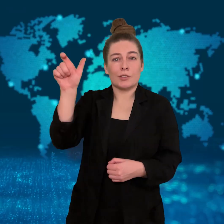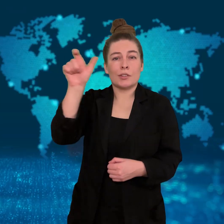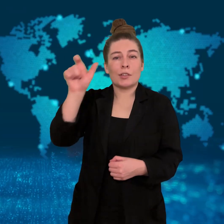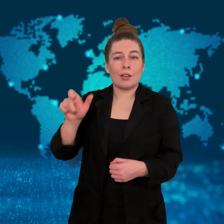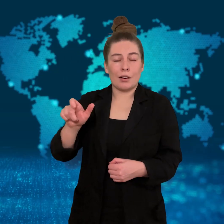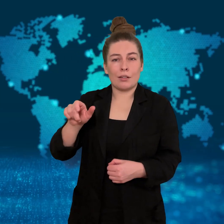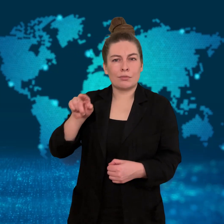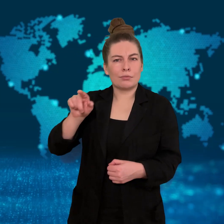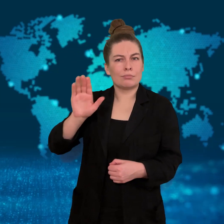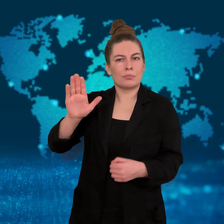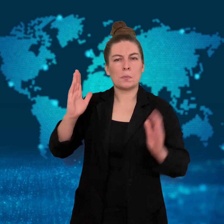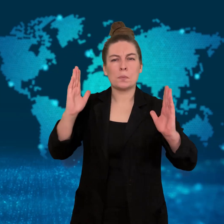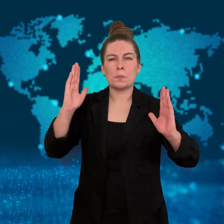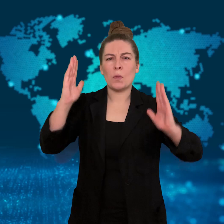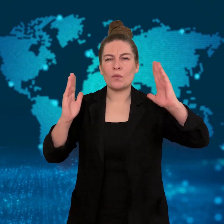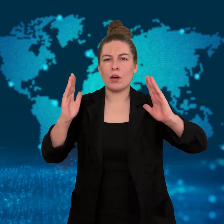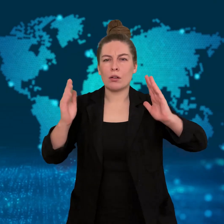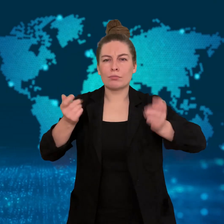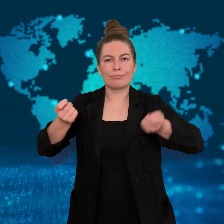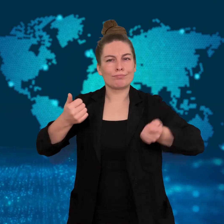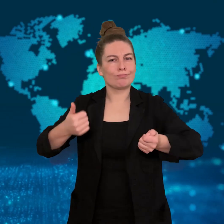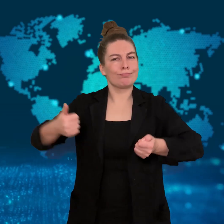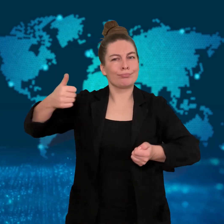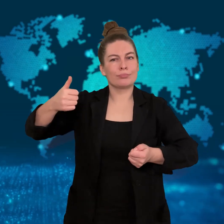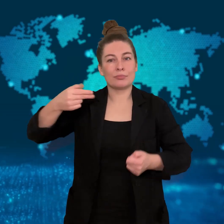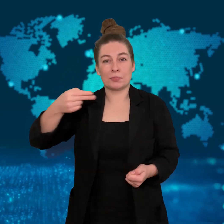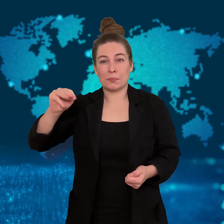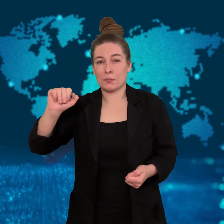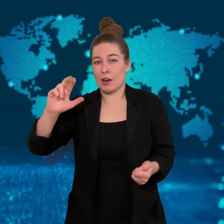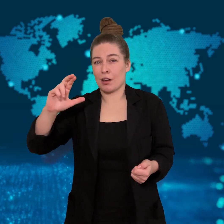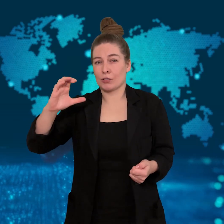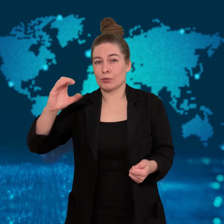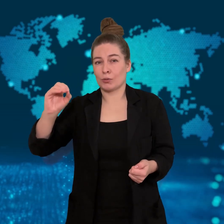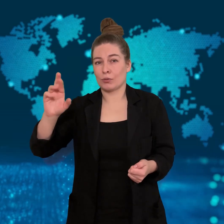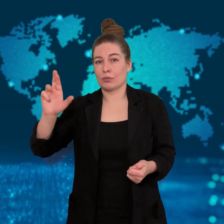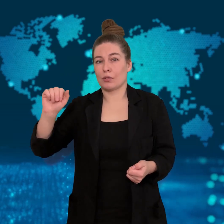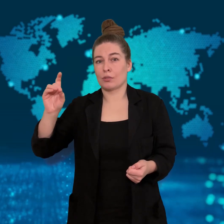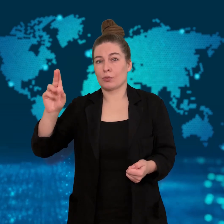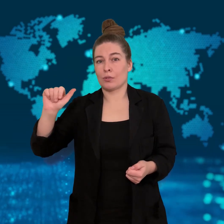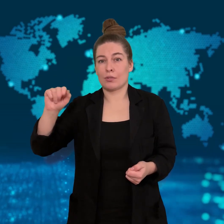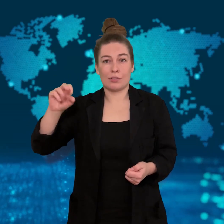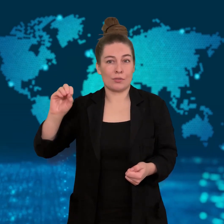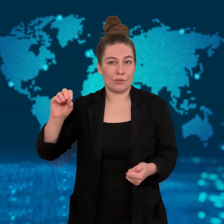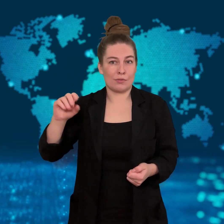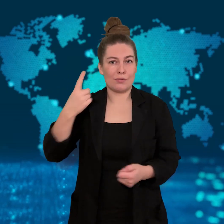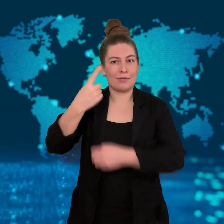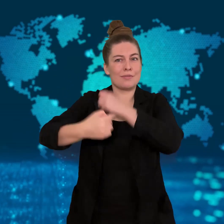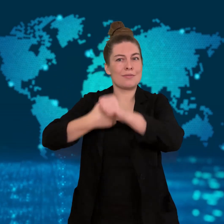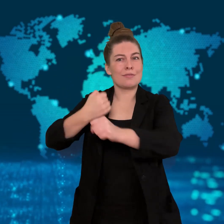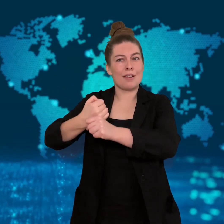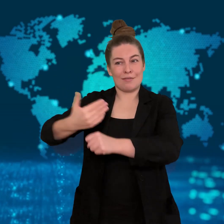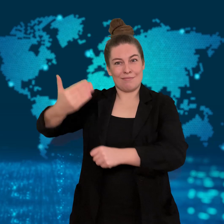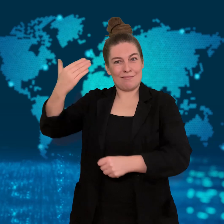[MONIKA]: An Italian mafia boss that escaped using bed sheets last year has